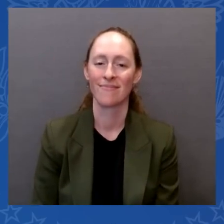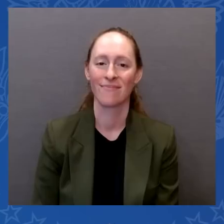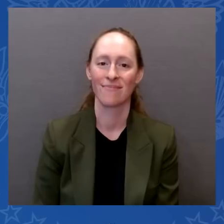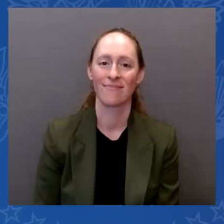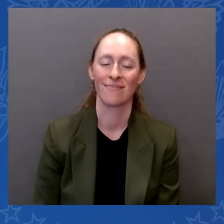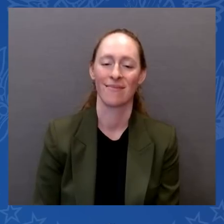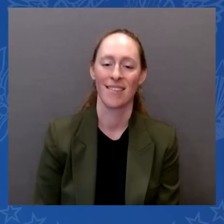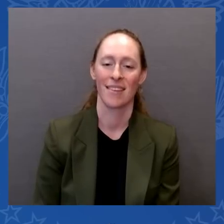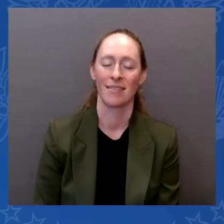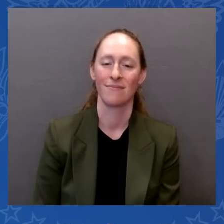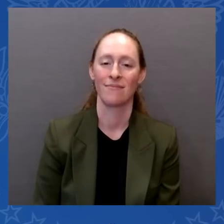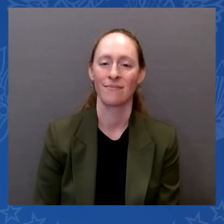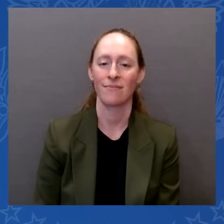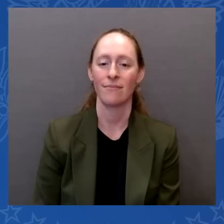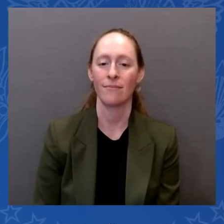You know, we have the blades of wind turbines